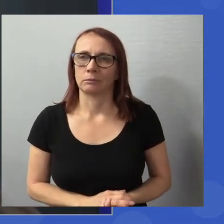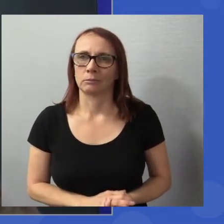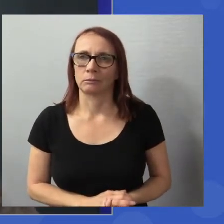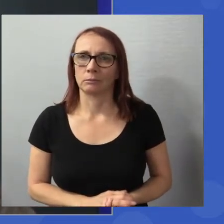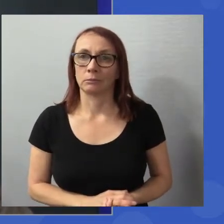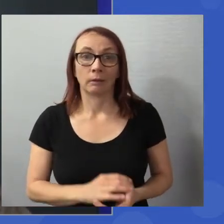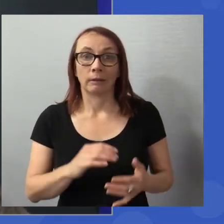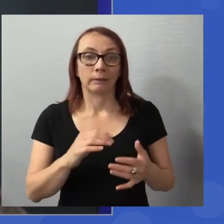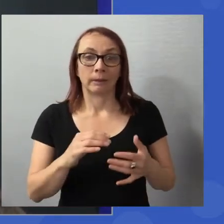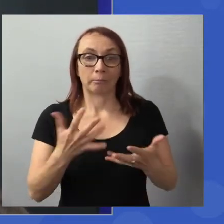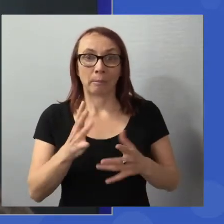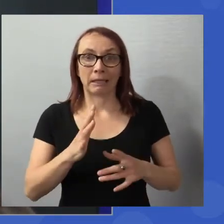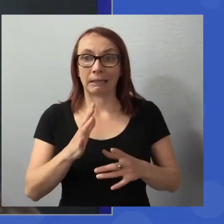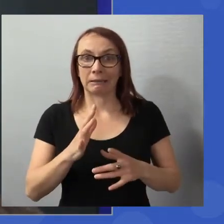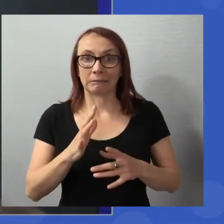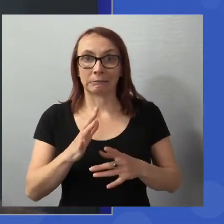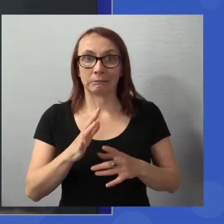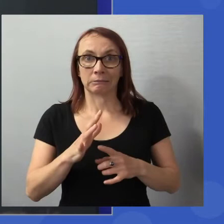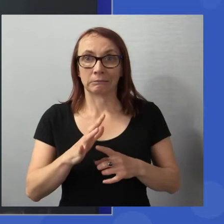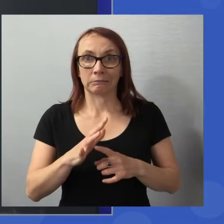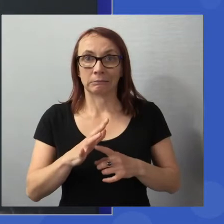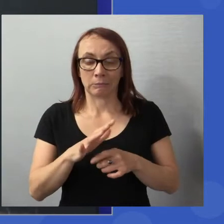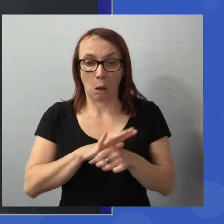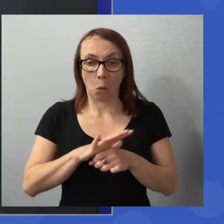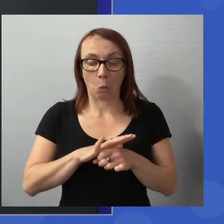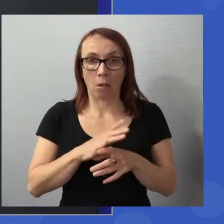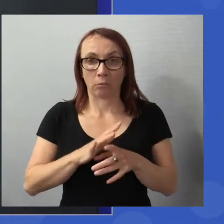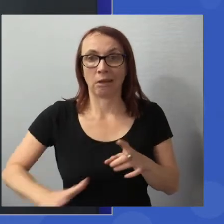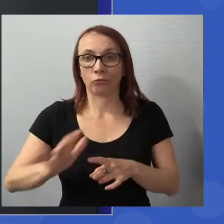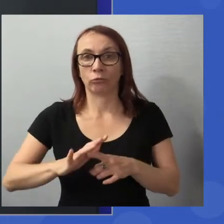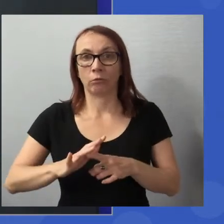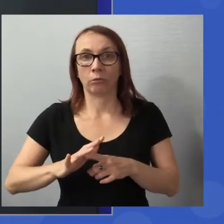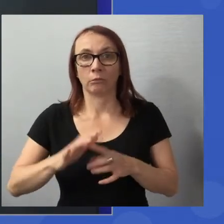national maybe EU it may be local government but also you know some of the